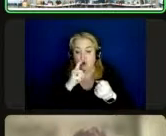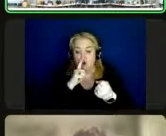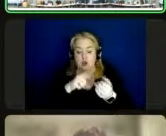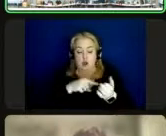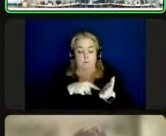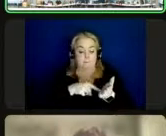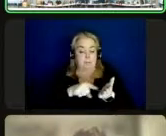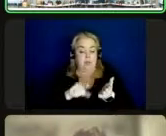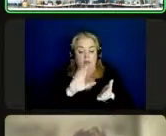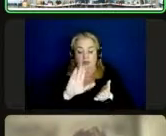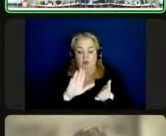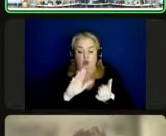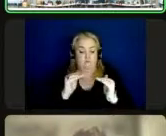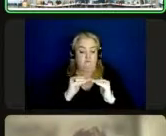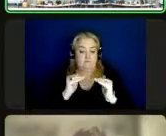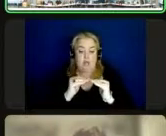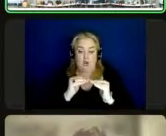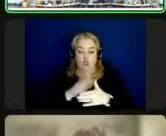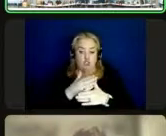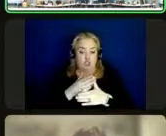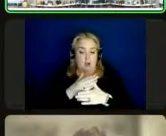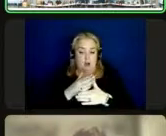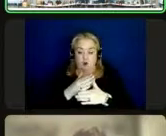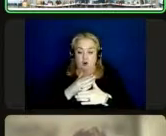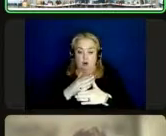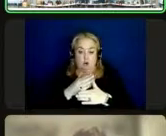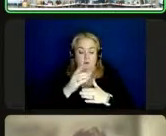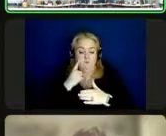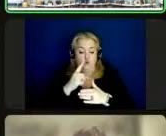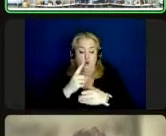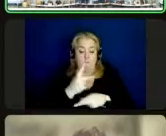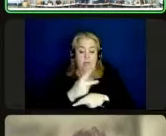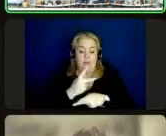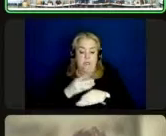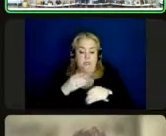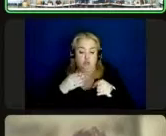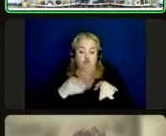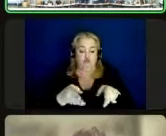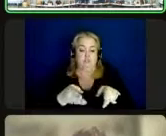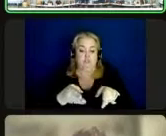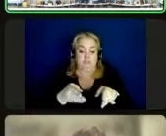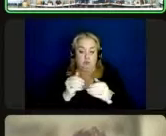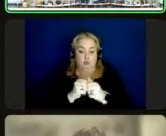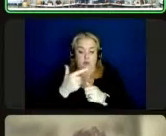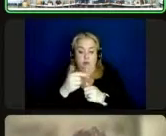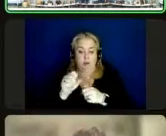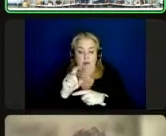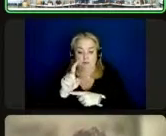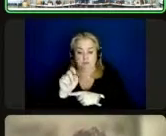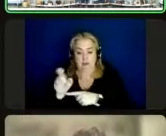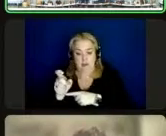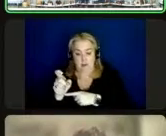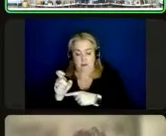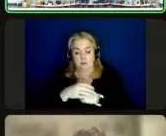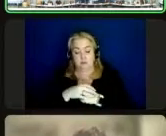AND AS AND HOW ELECTRIC CARS